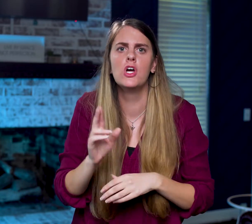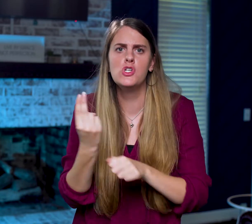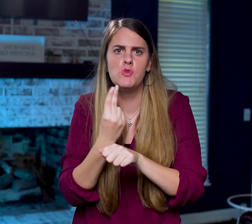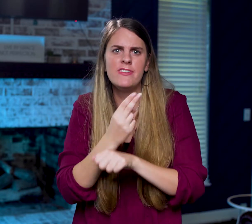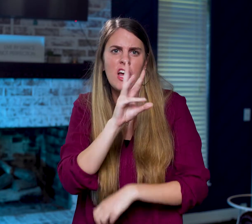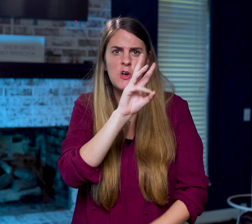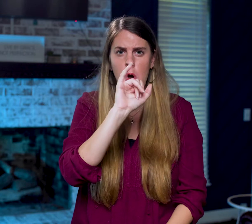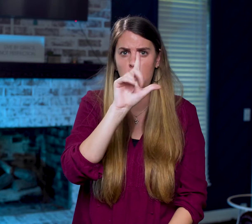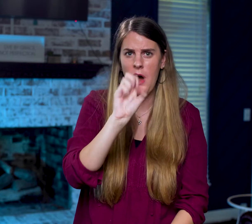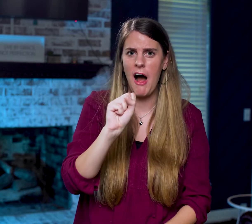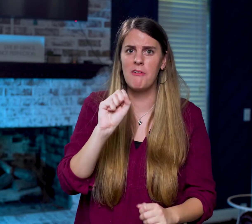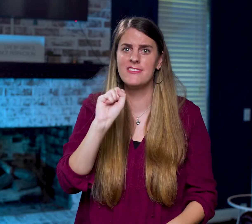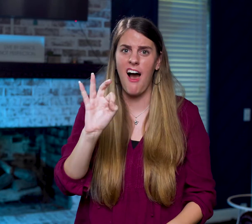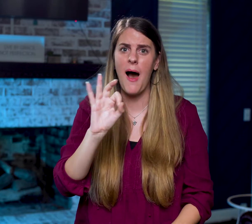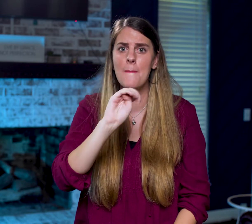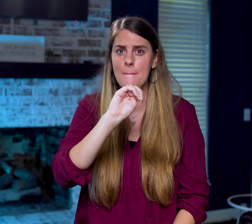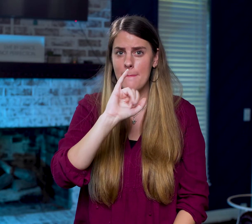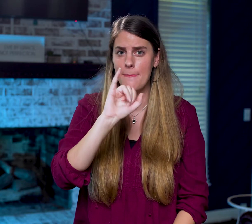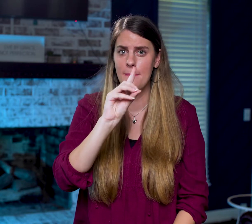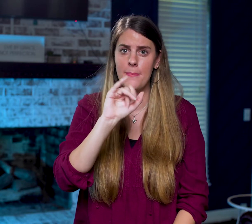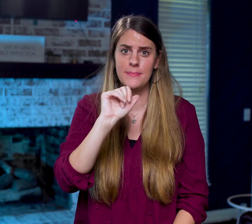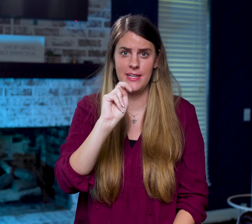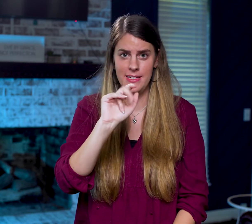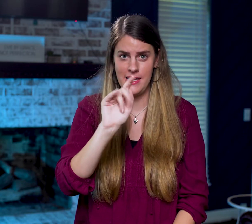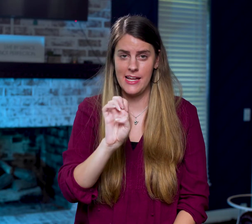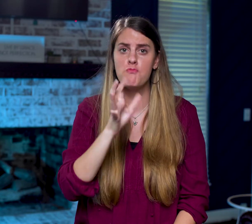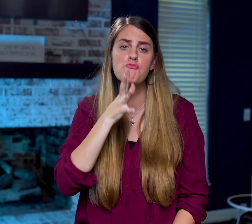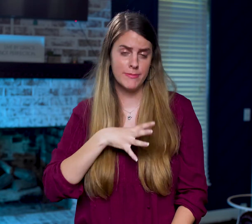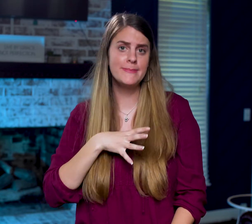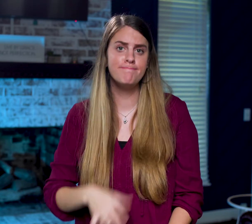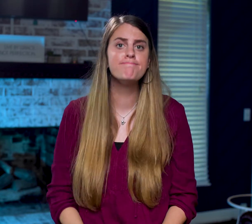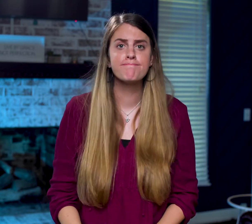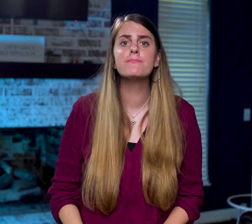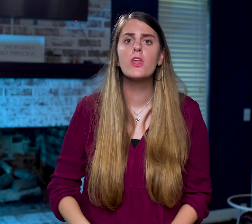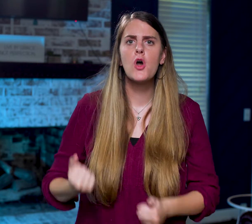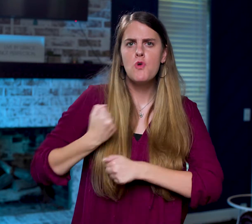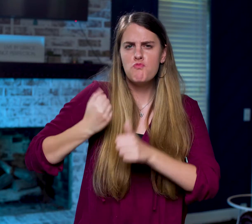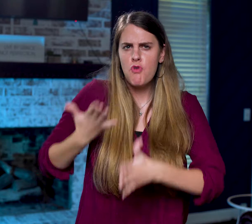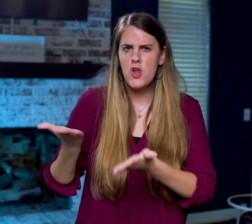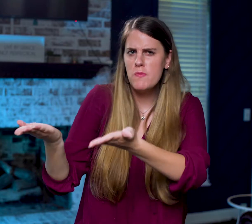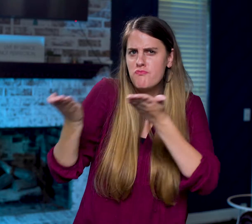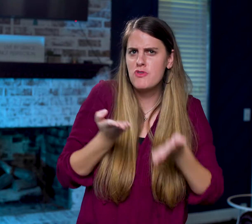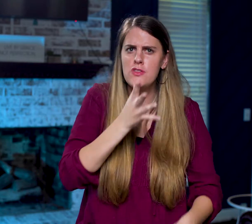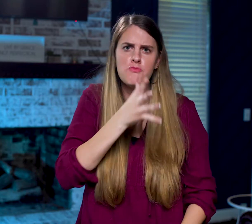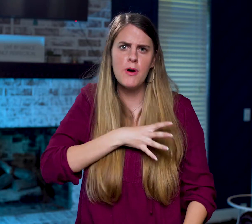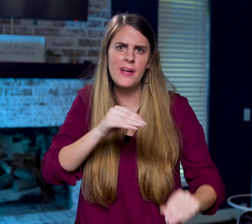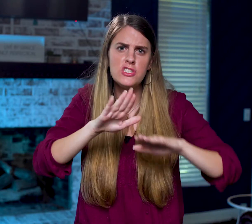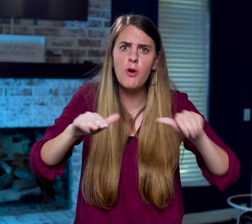using the wiles of the Midianite women. The warriors bring the women and children